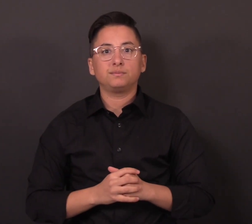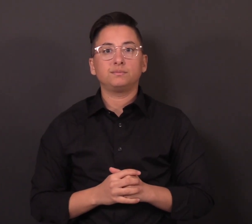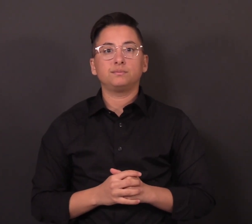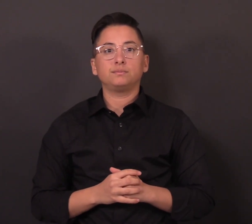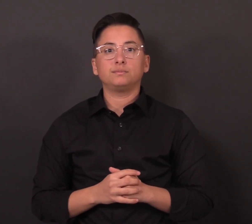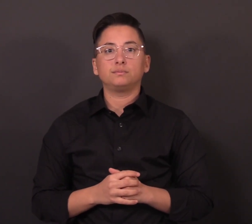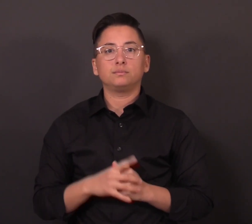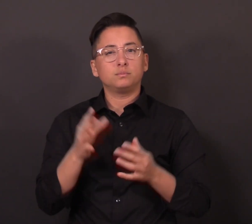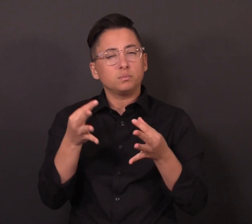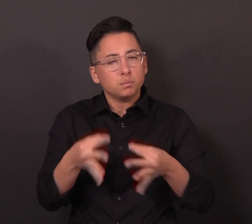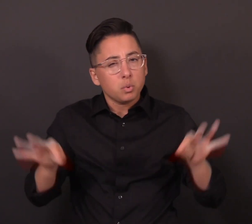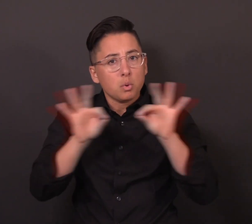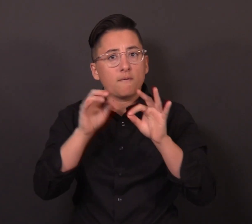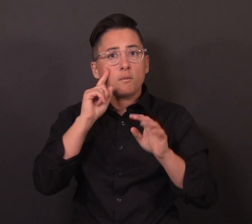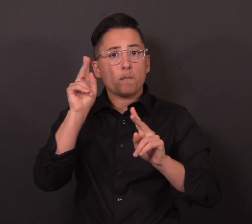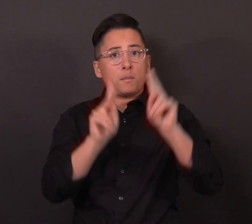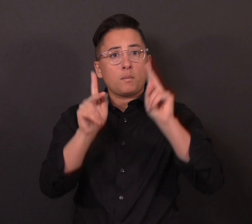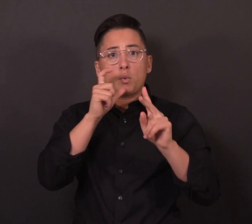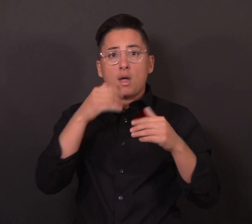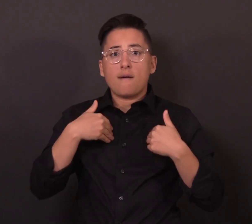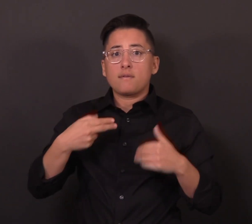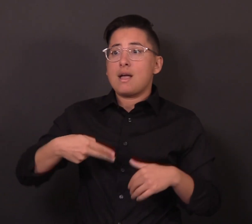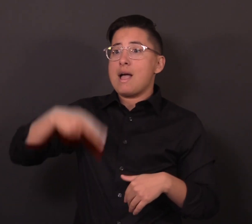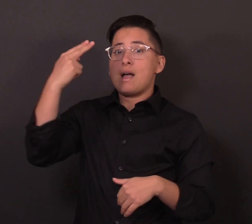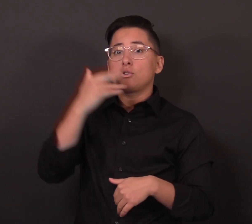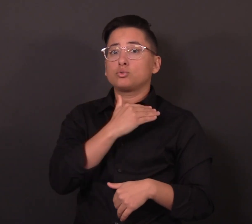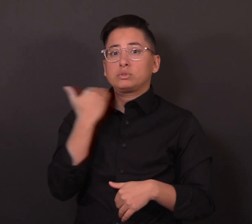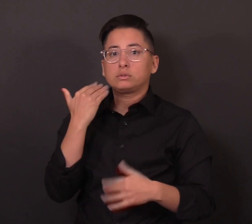It's important for people at high risk to contact their health care provider